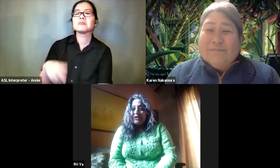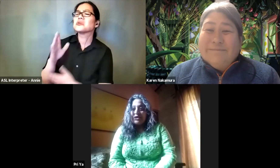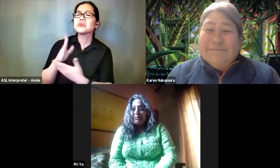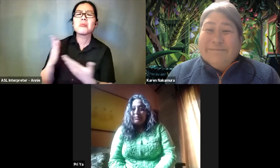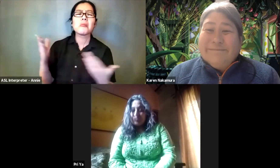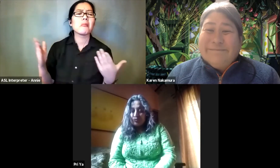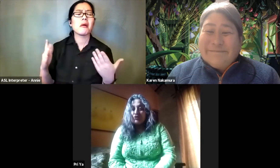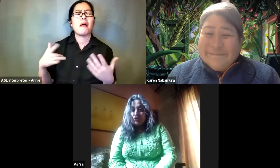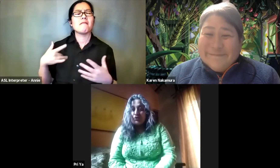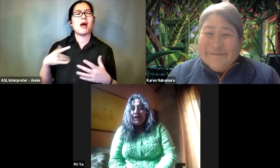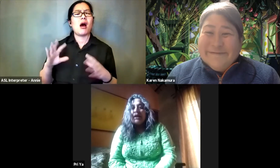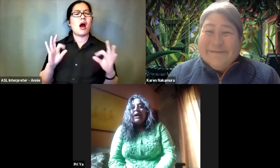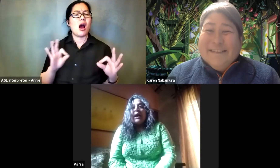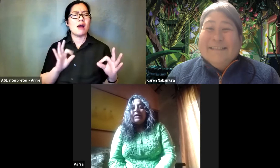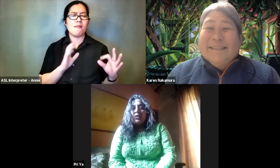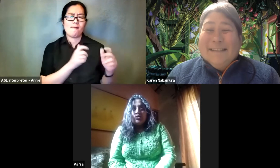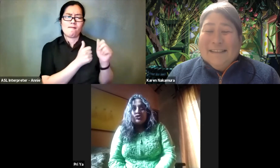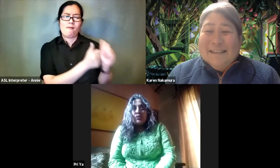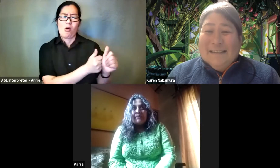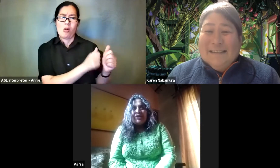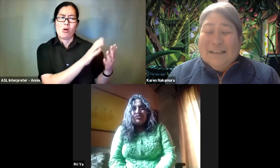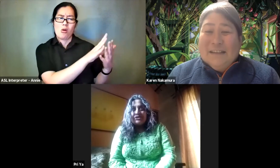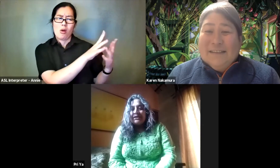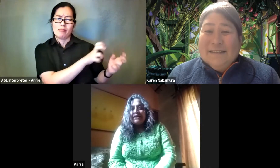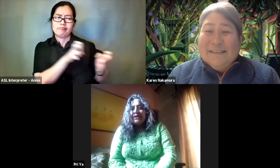that I had to keep true to the story, and also an interested in.